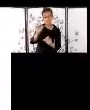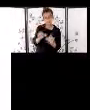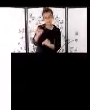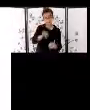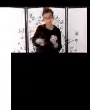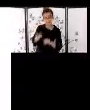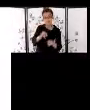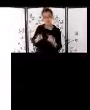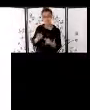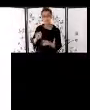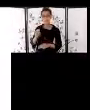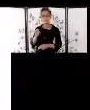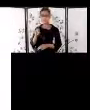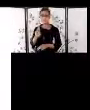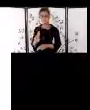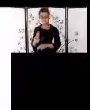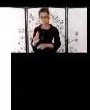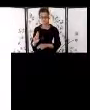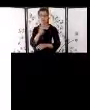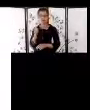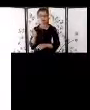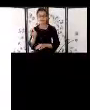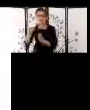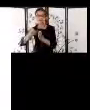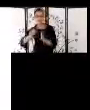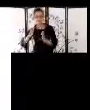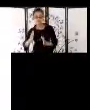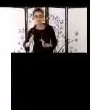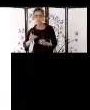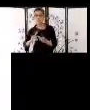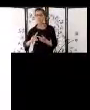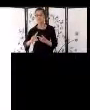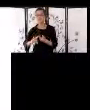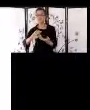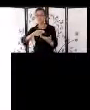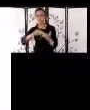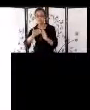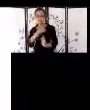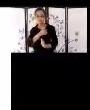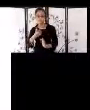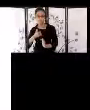committee of artistic peers and community members from a variety of disciplines, identities